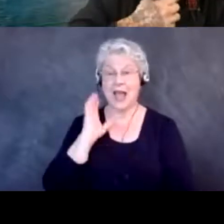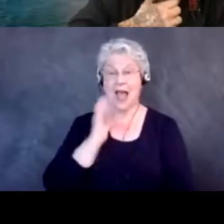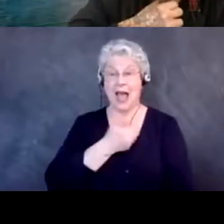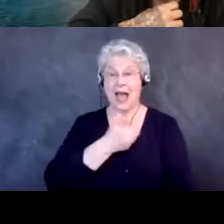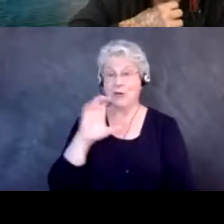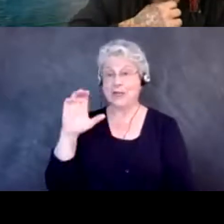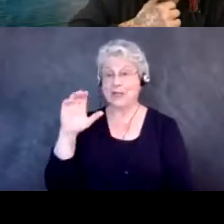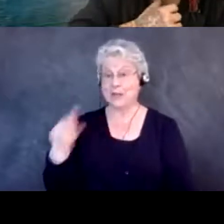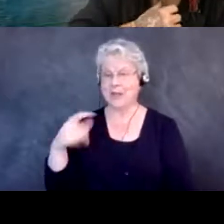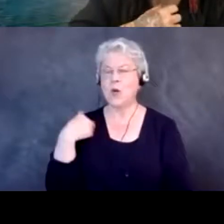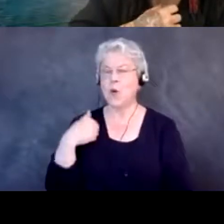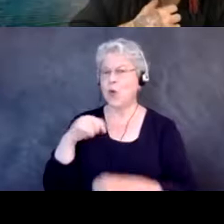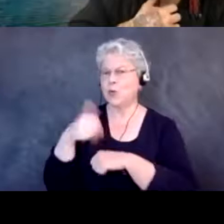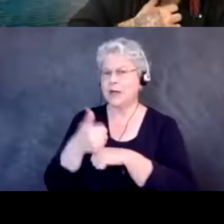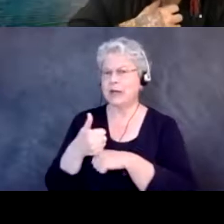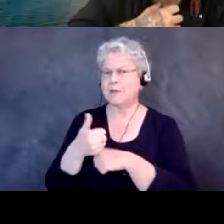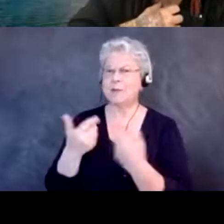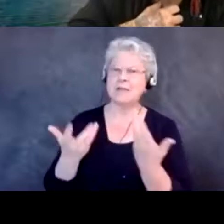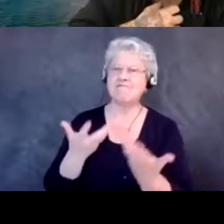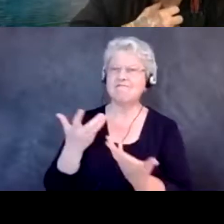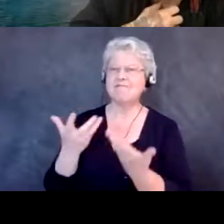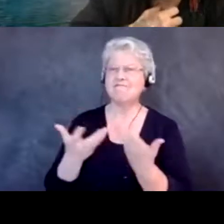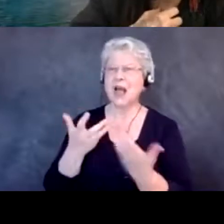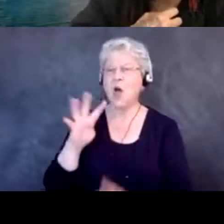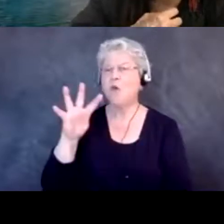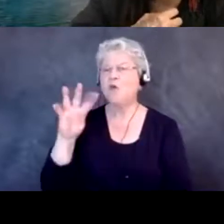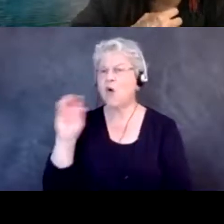we have implemented probably at least 40 percent of the things that were in